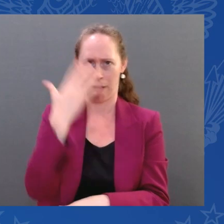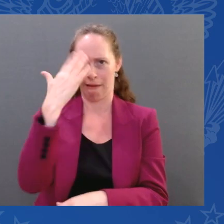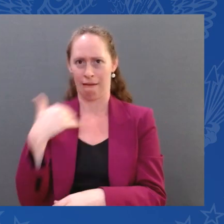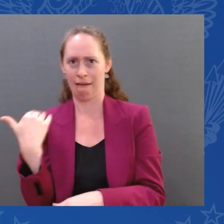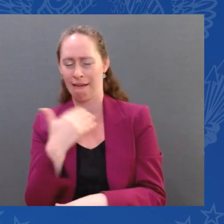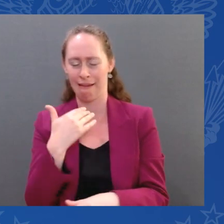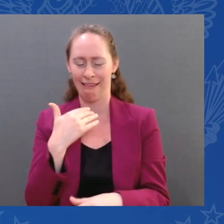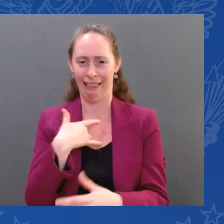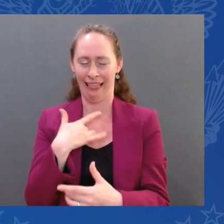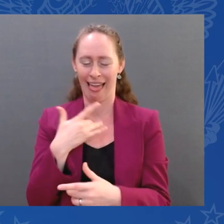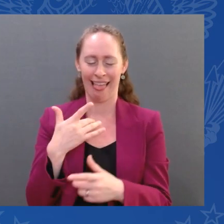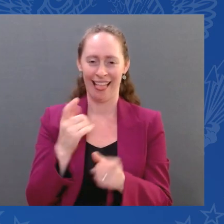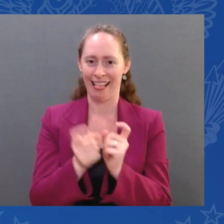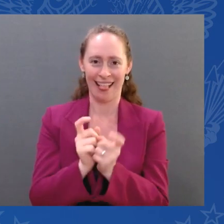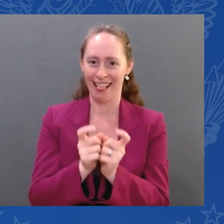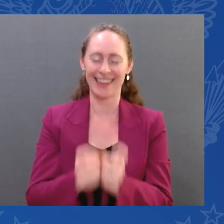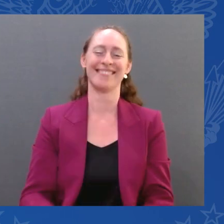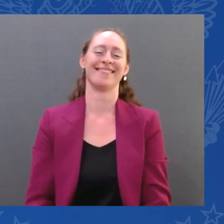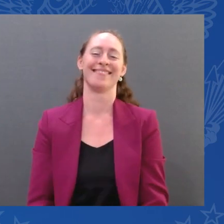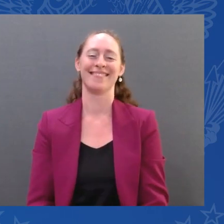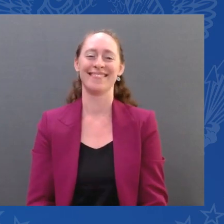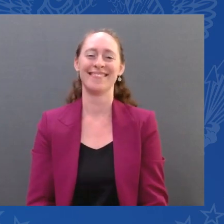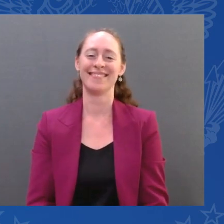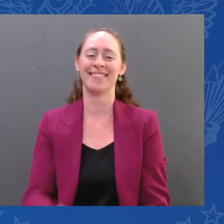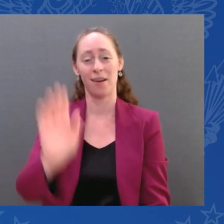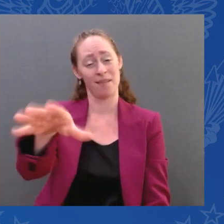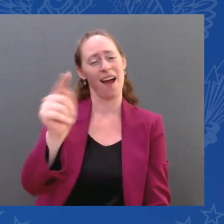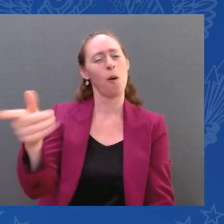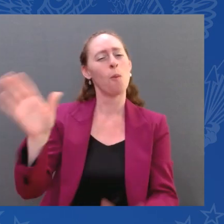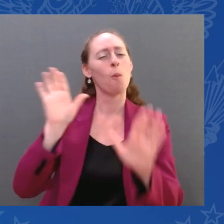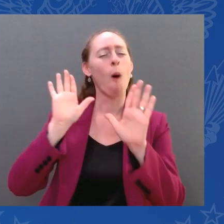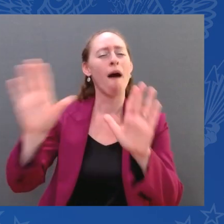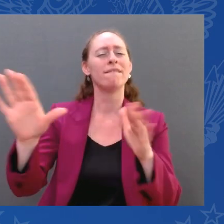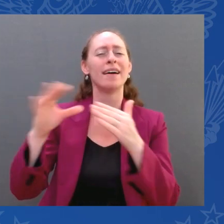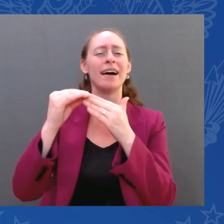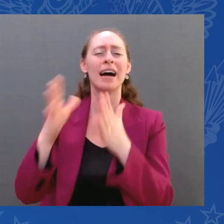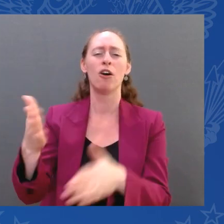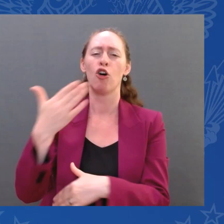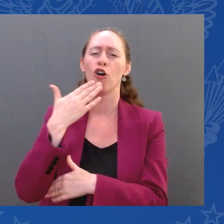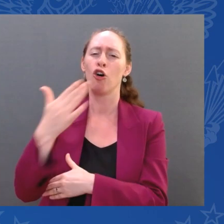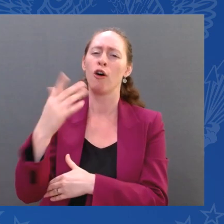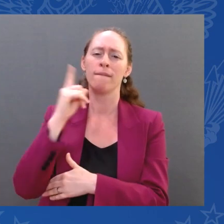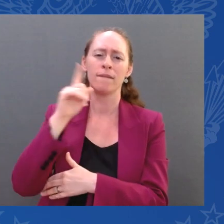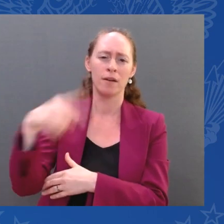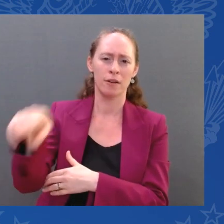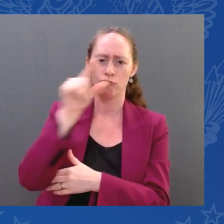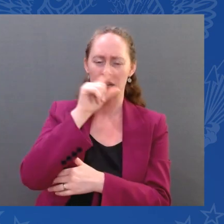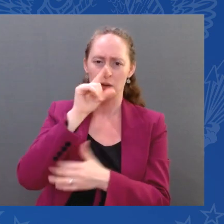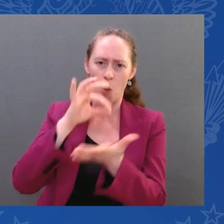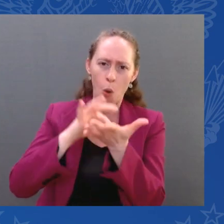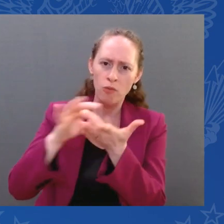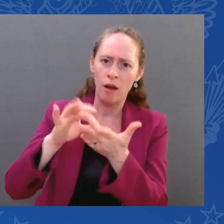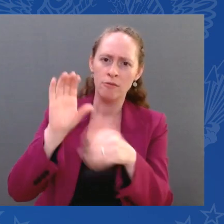has mattered to every prelate in the Greek church. You've been a credible leader, Father.